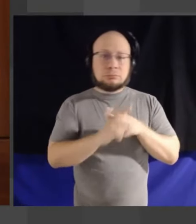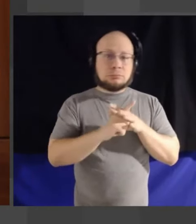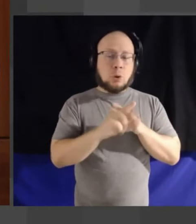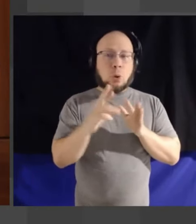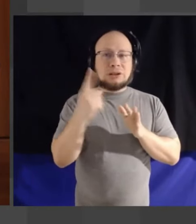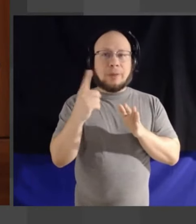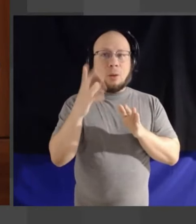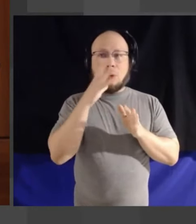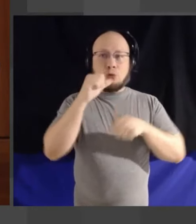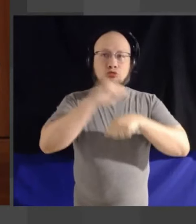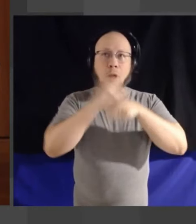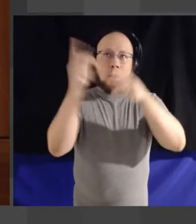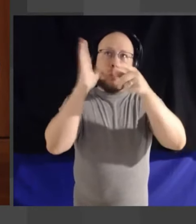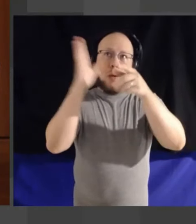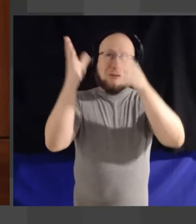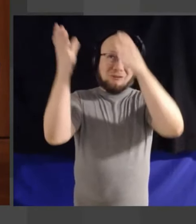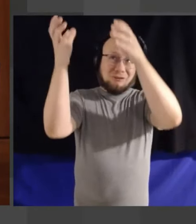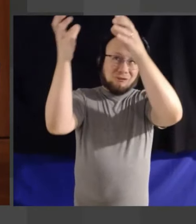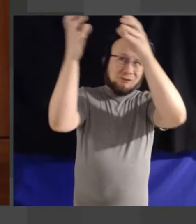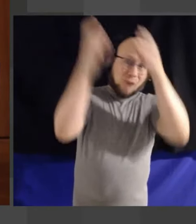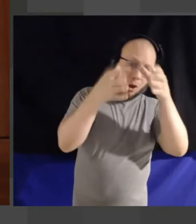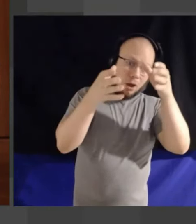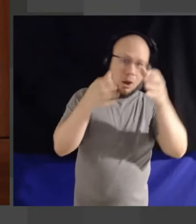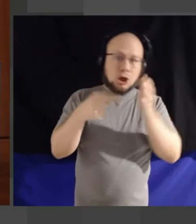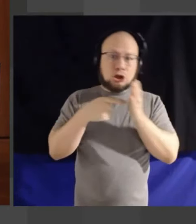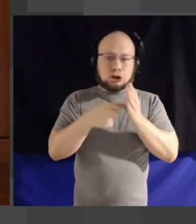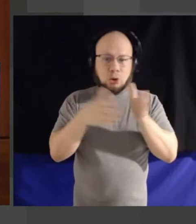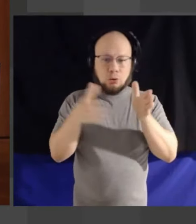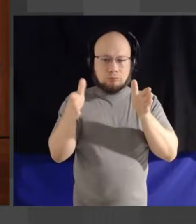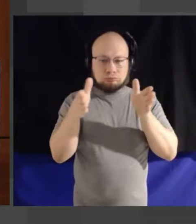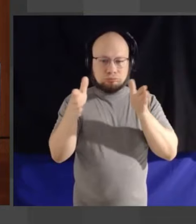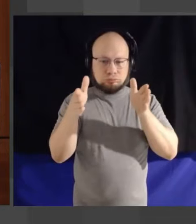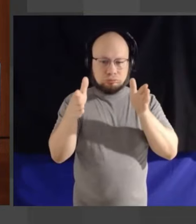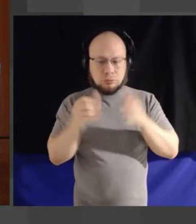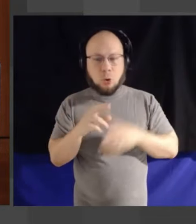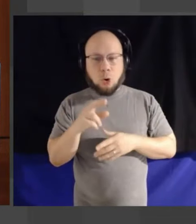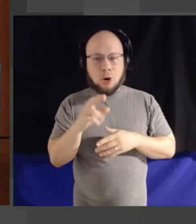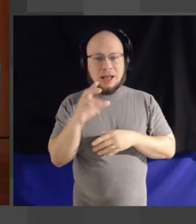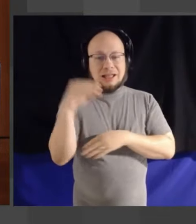EARTHQUAKE IS GOING ON OR SOMETHING IS ABOUT TO FALL OVER YOU SO YOU CAN DO THAT.